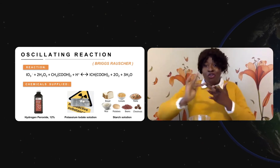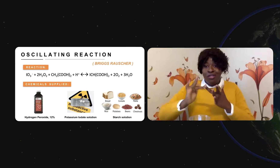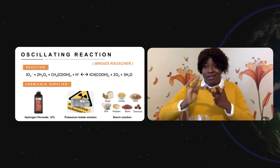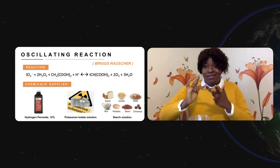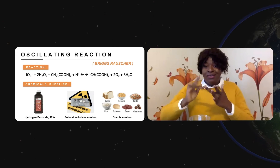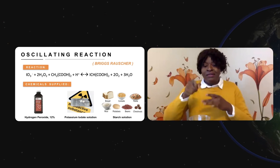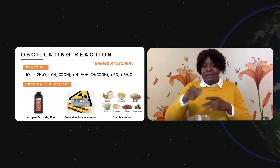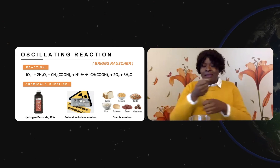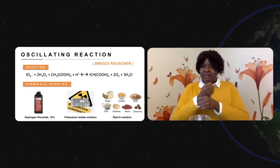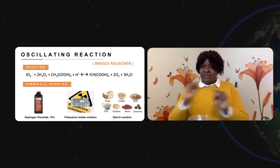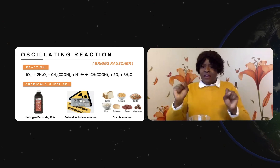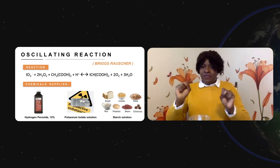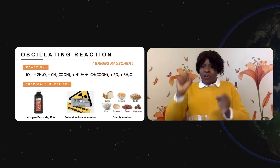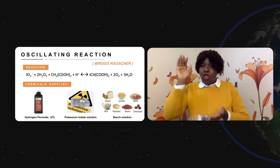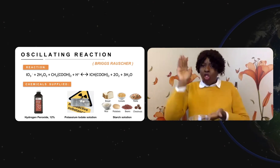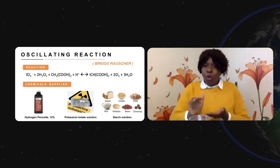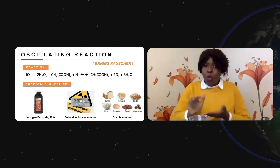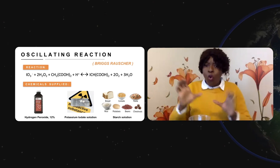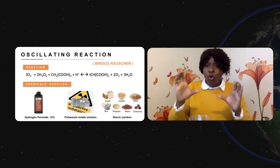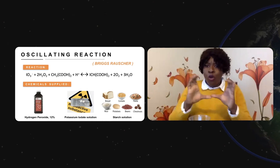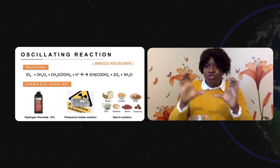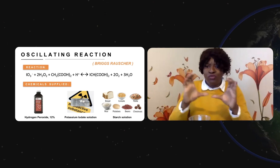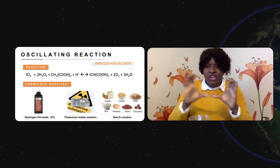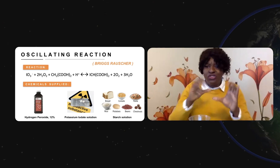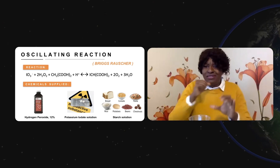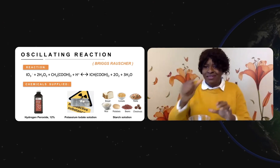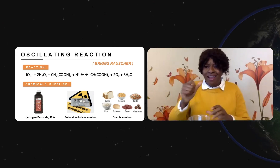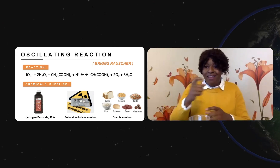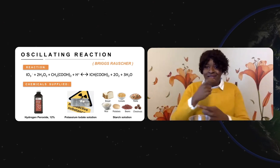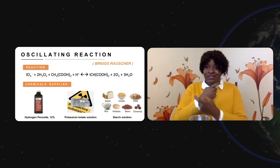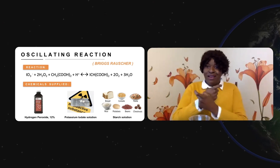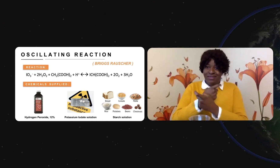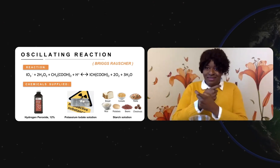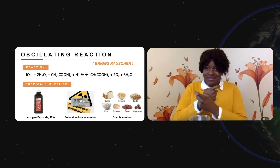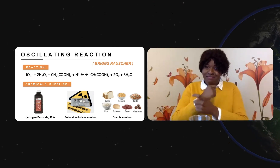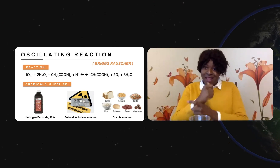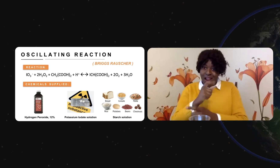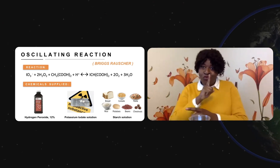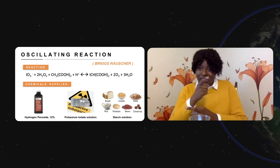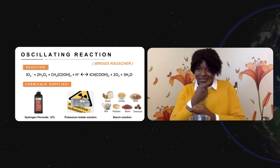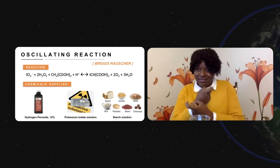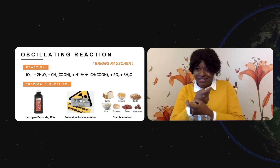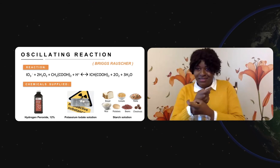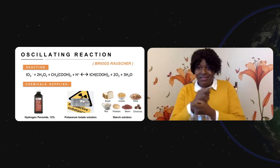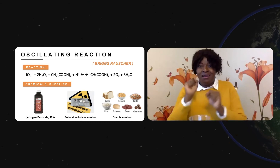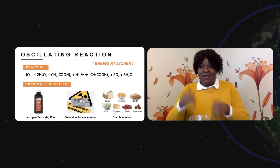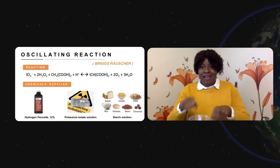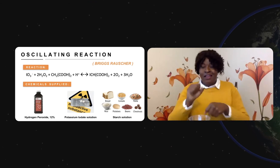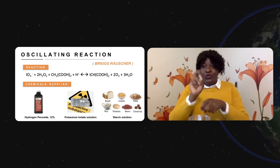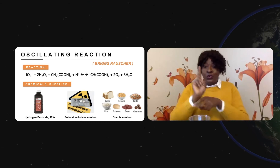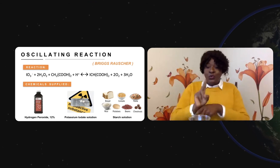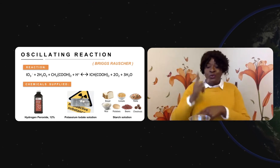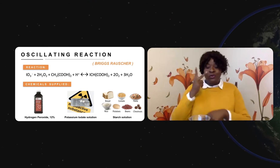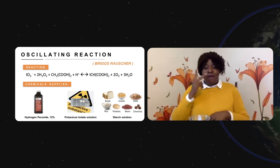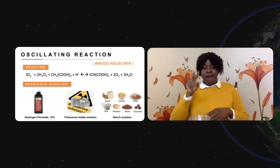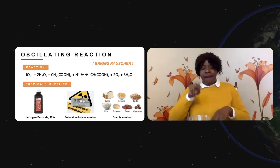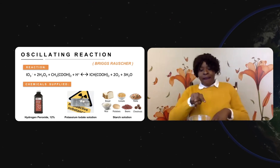You can try this online, at home. It's low cost and non-toxic.